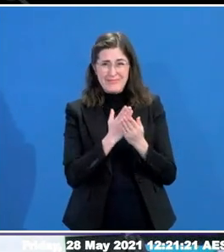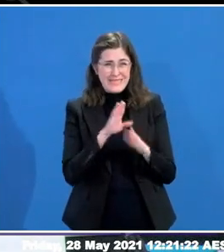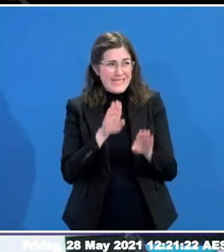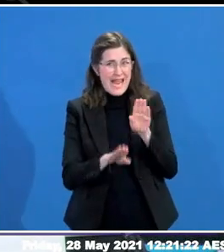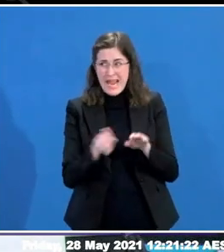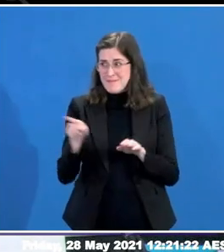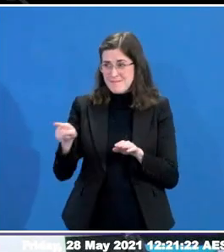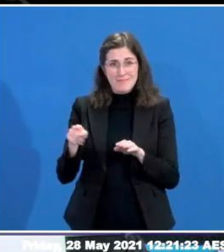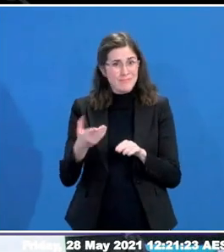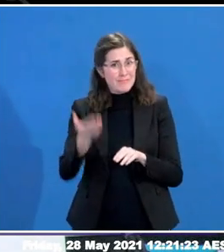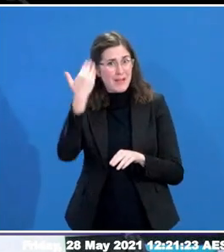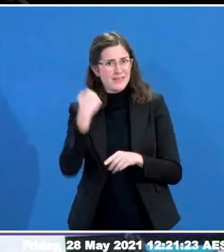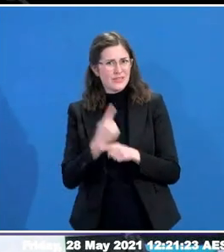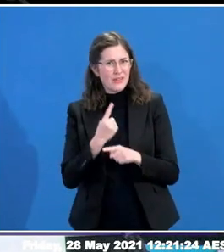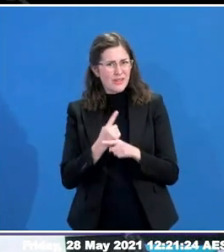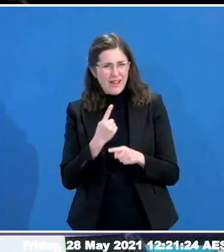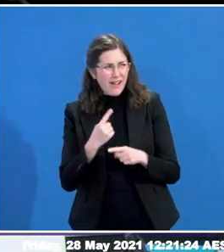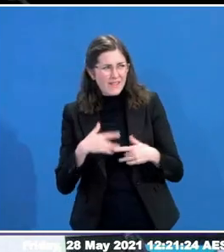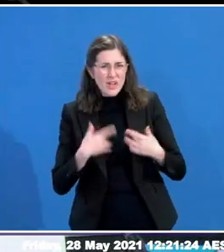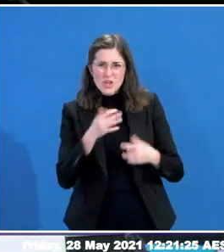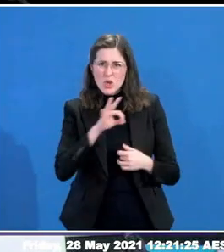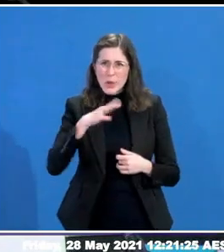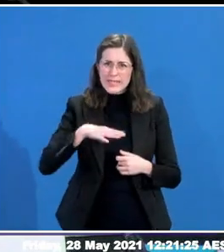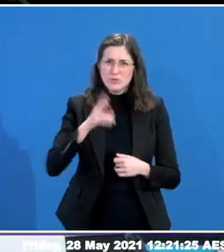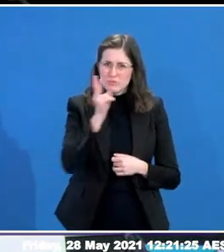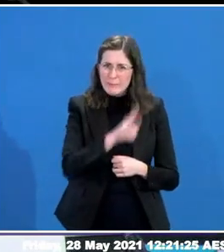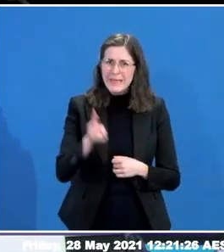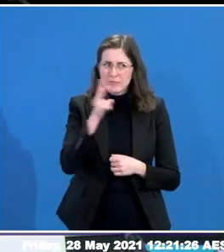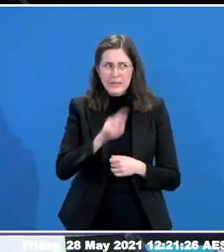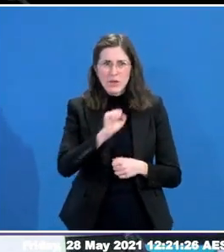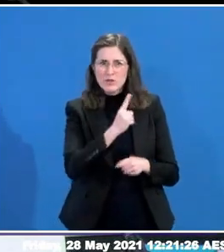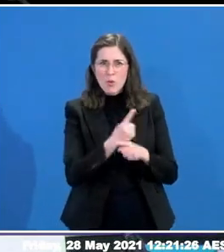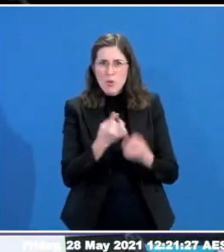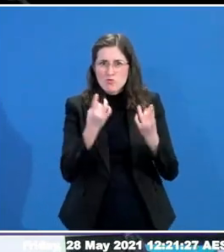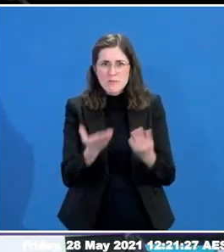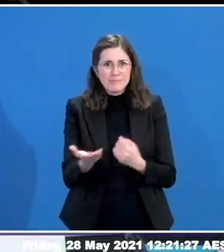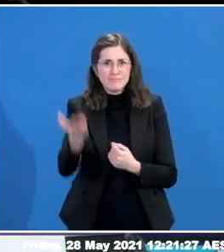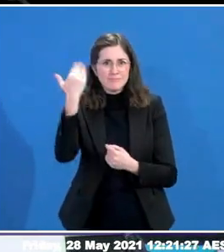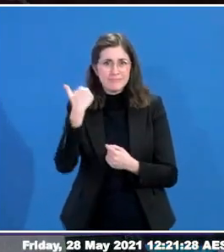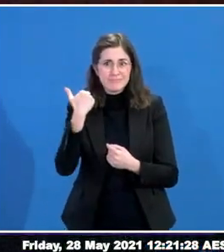I'm not sure that repeating it will actually advance matters, but you've got another few minutes.